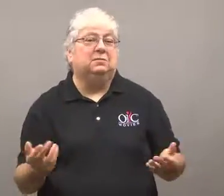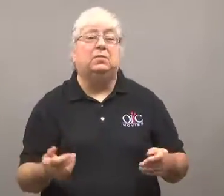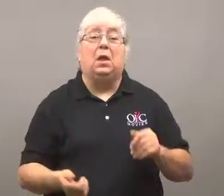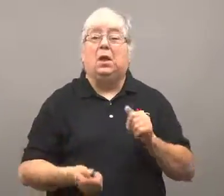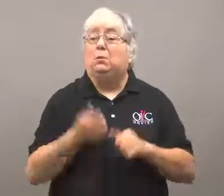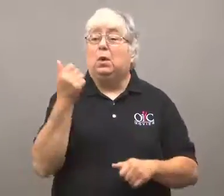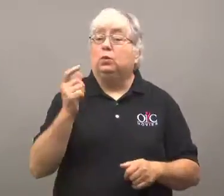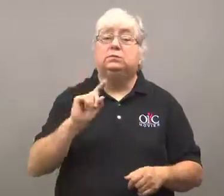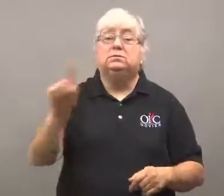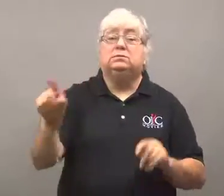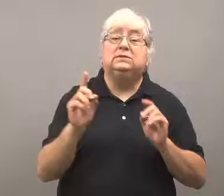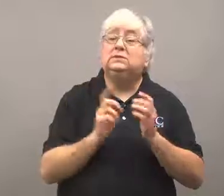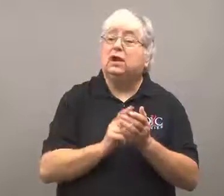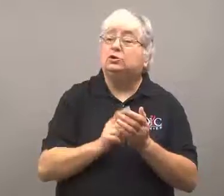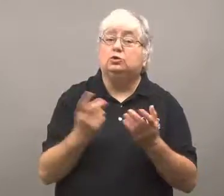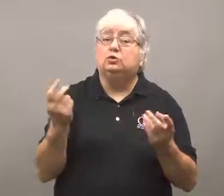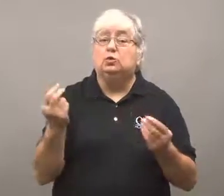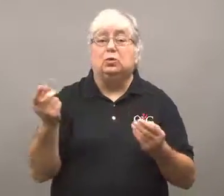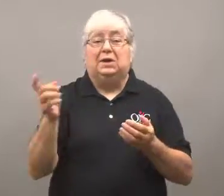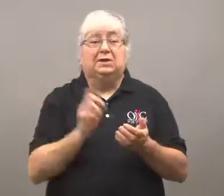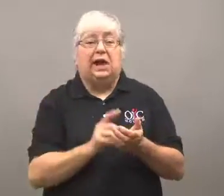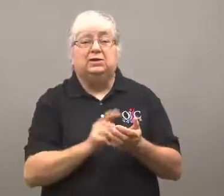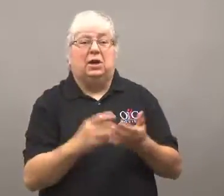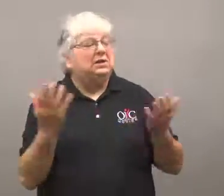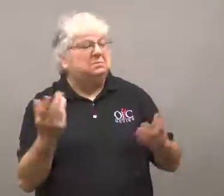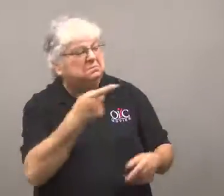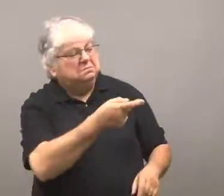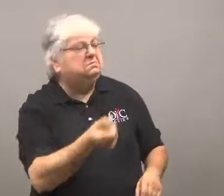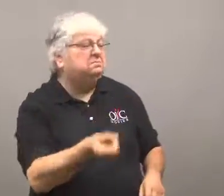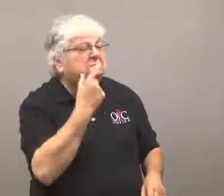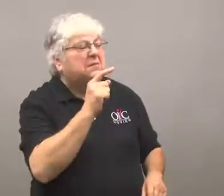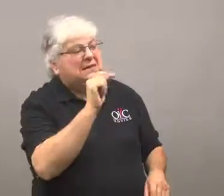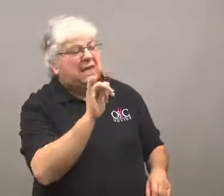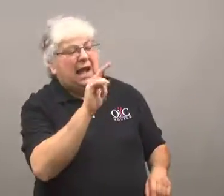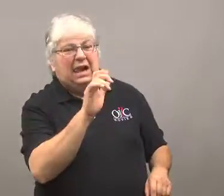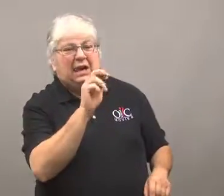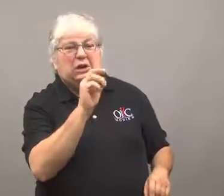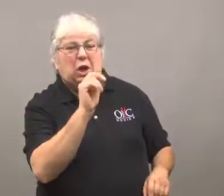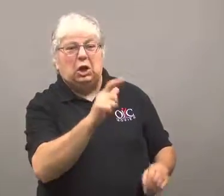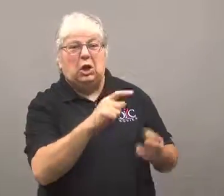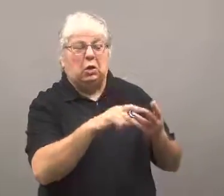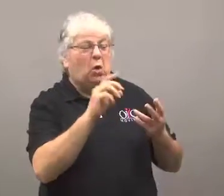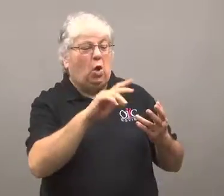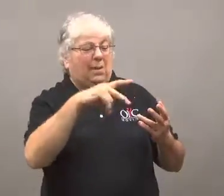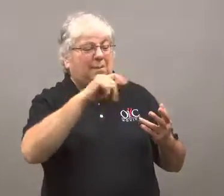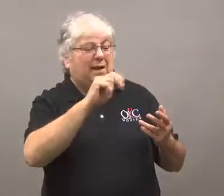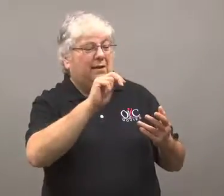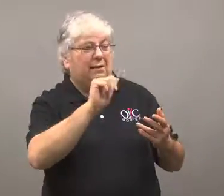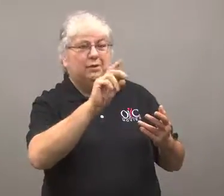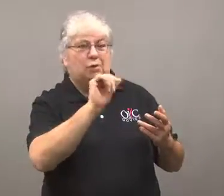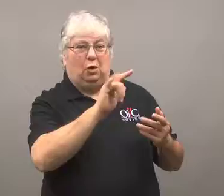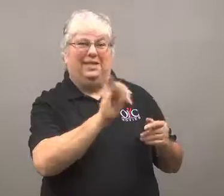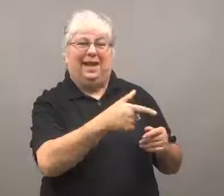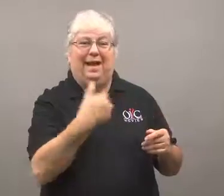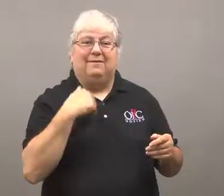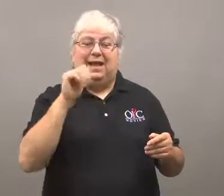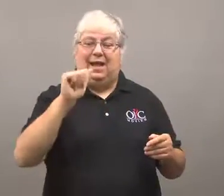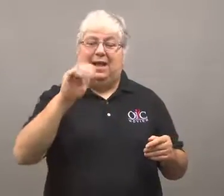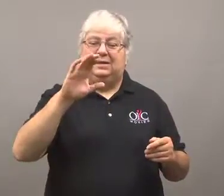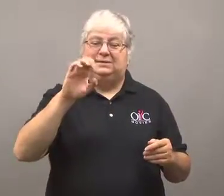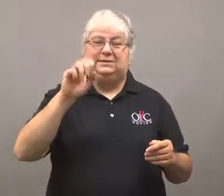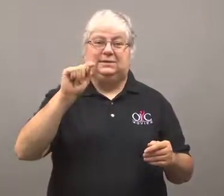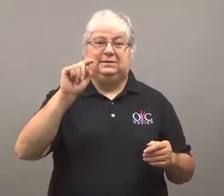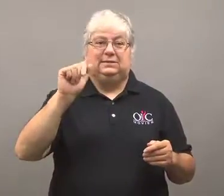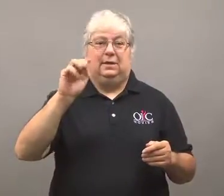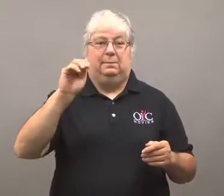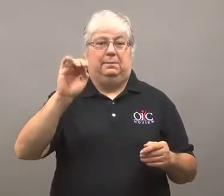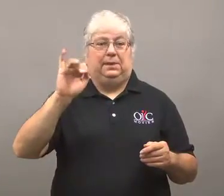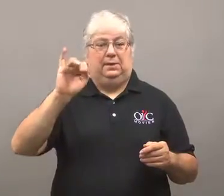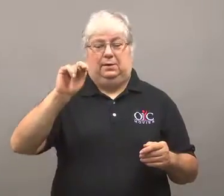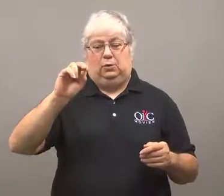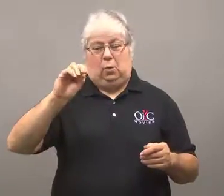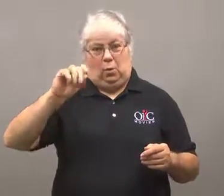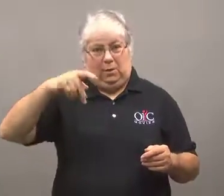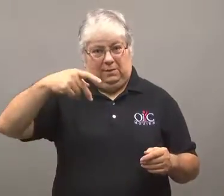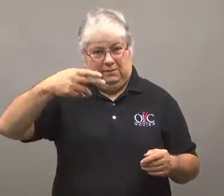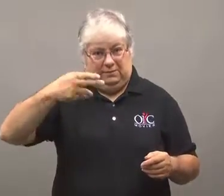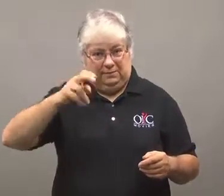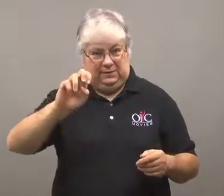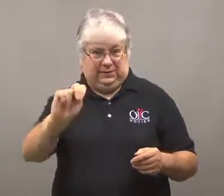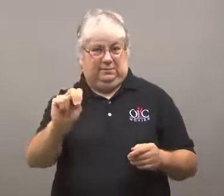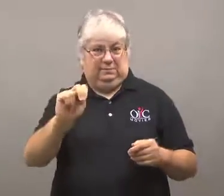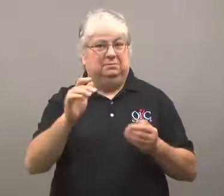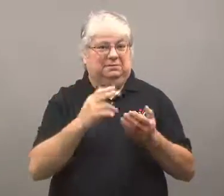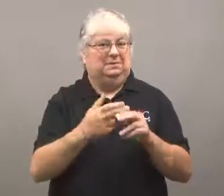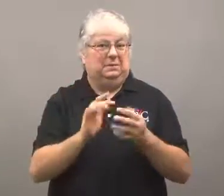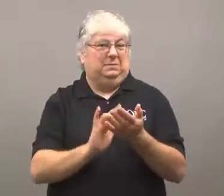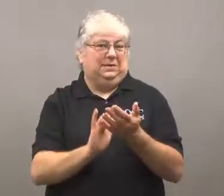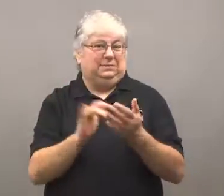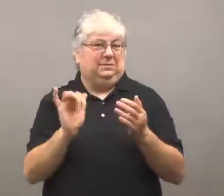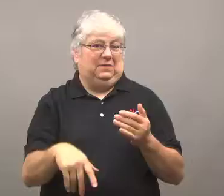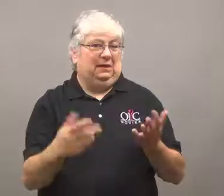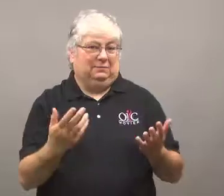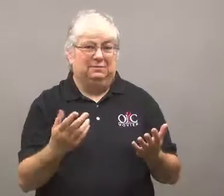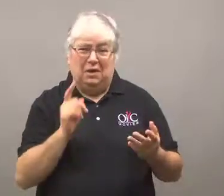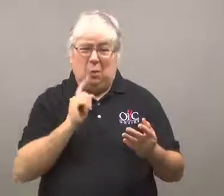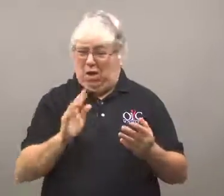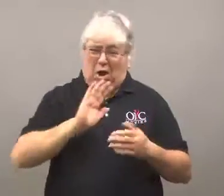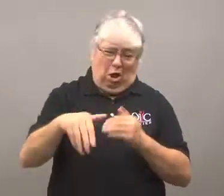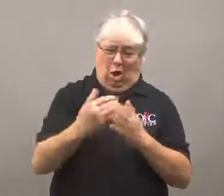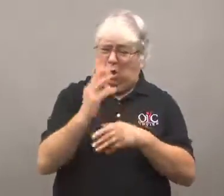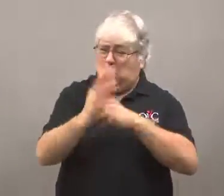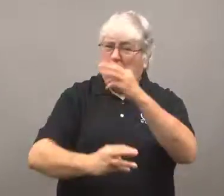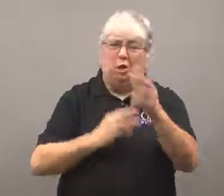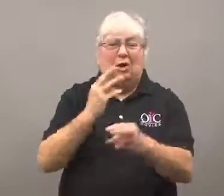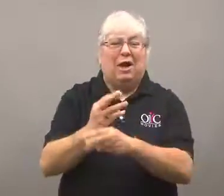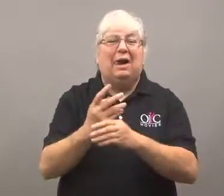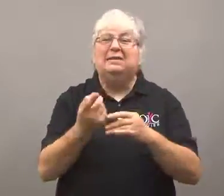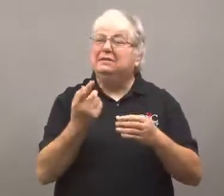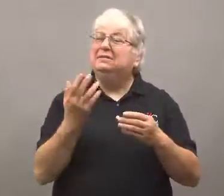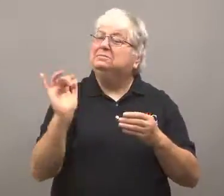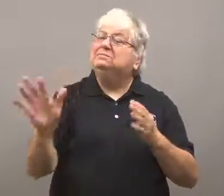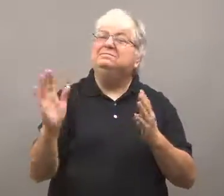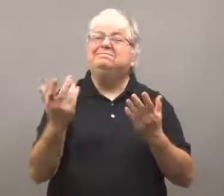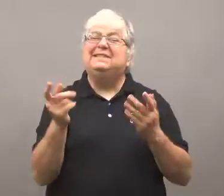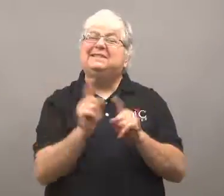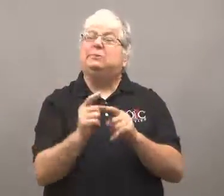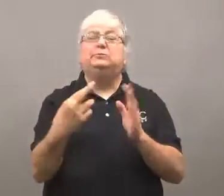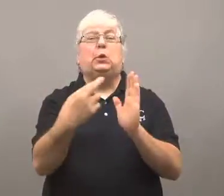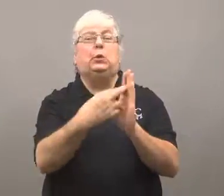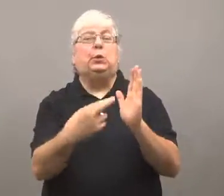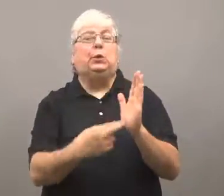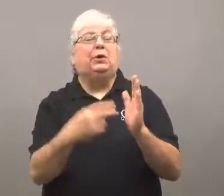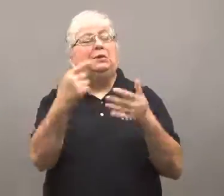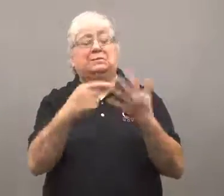Doctors will tell such patients to take Tylenol or Panadol which have acetaminophen.